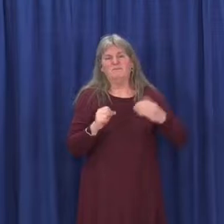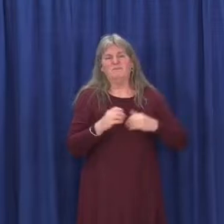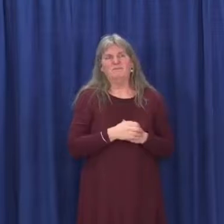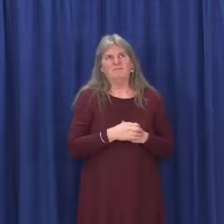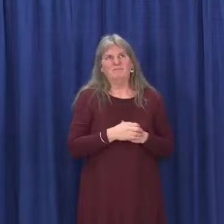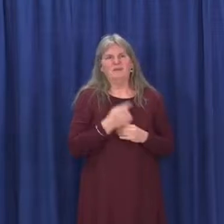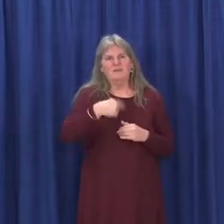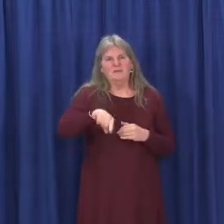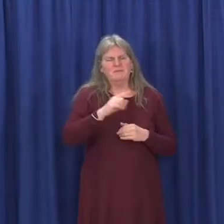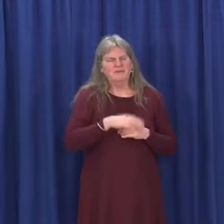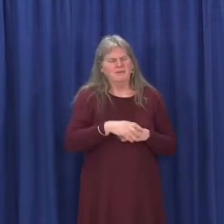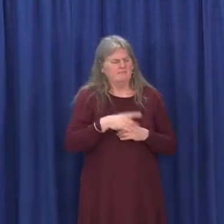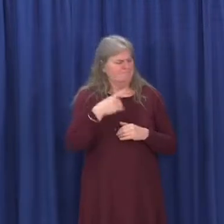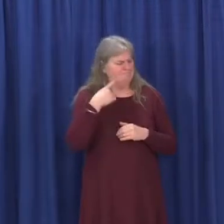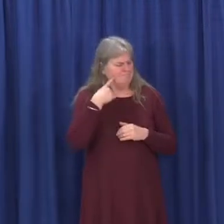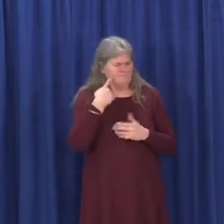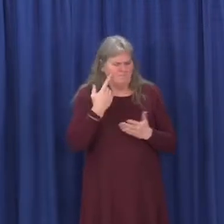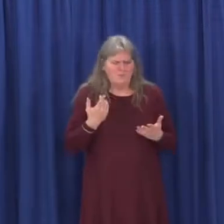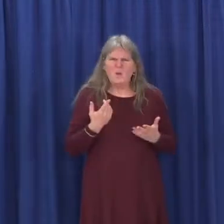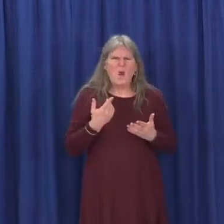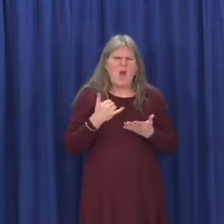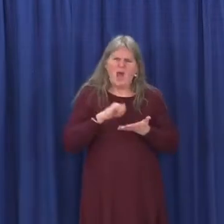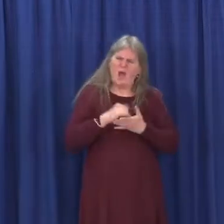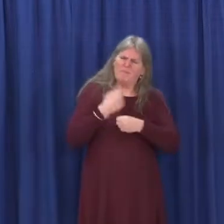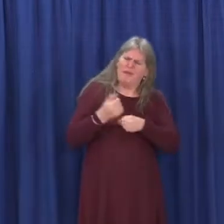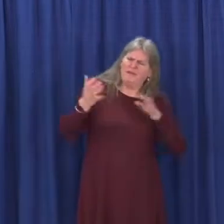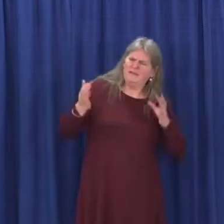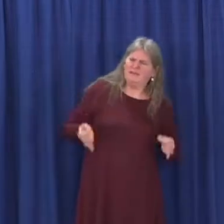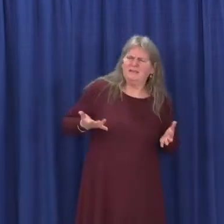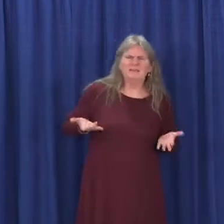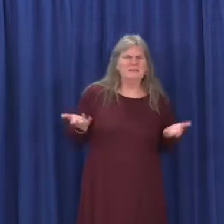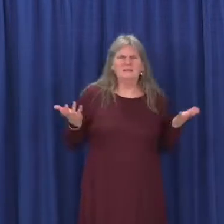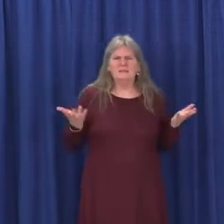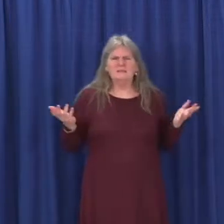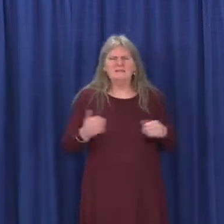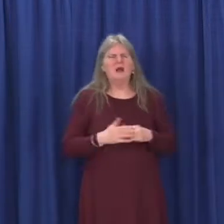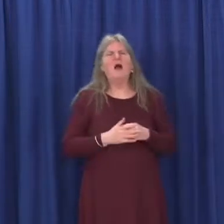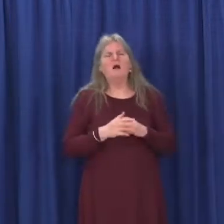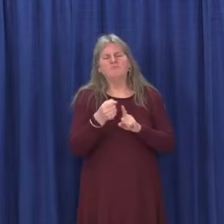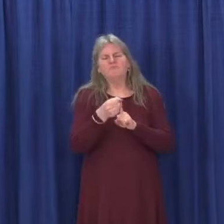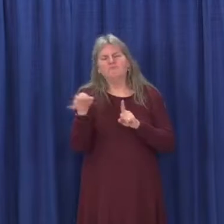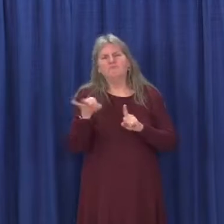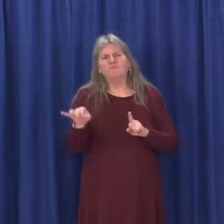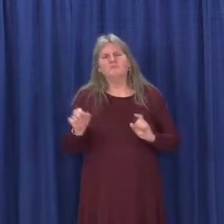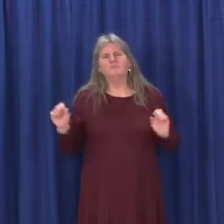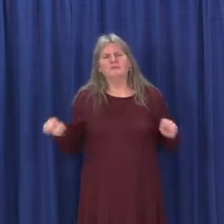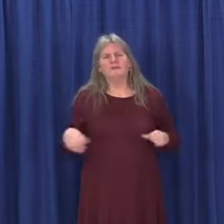about the indicators that we look at. I'm going to take a moment now to just explain them.